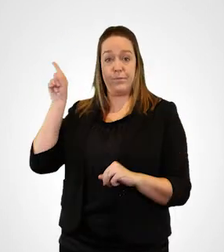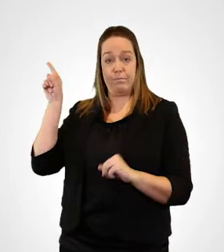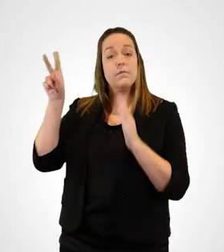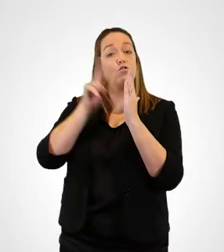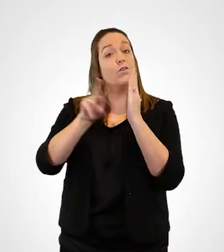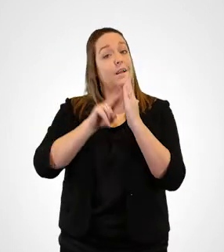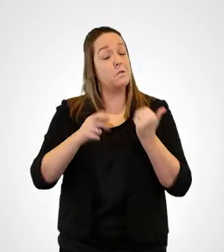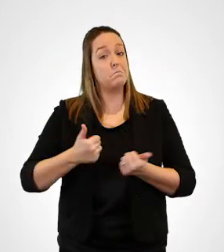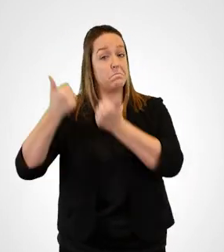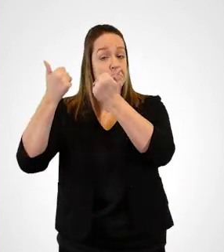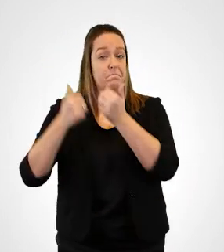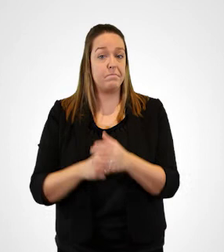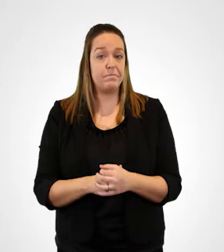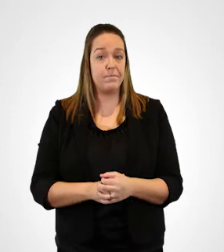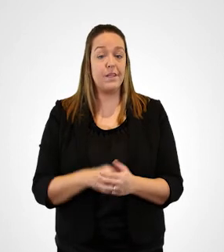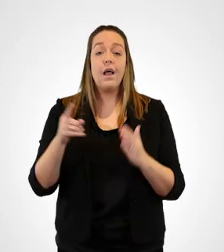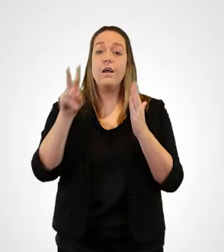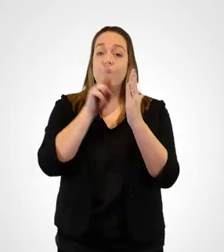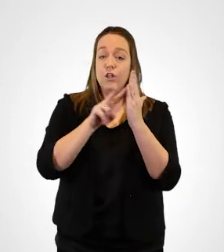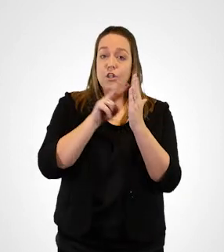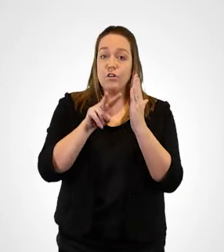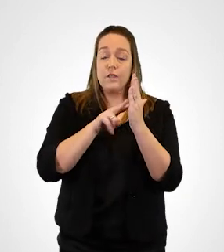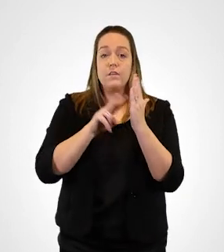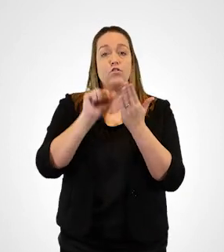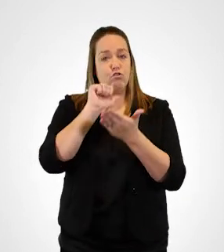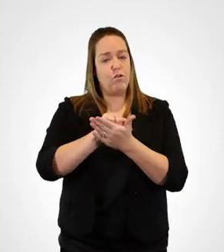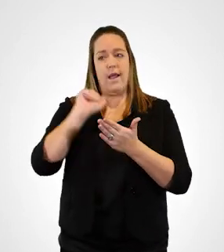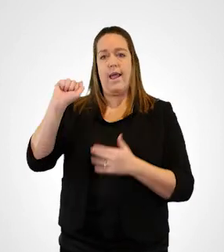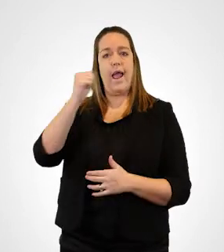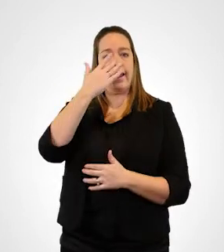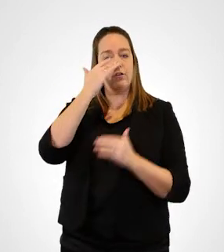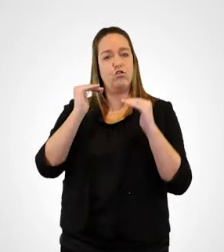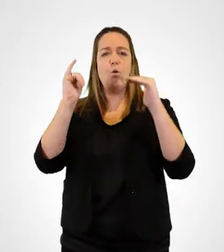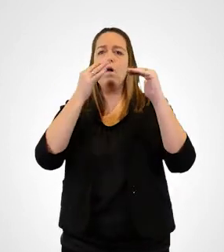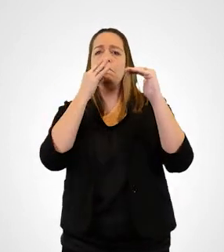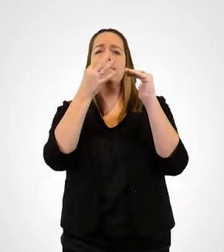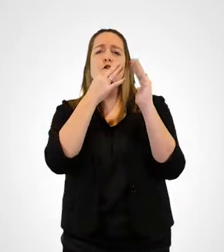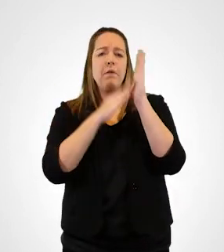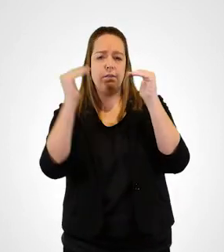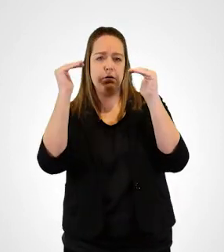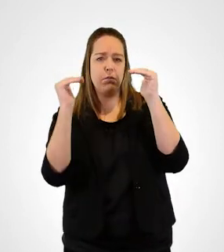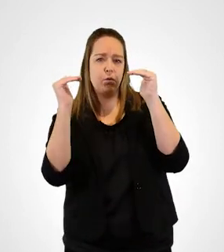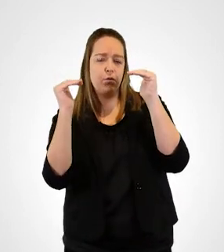were reading really rather well, they were reading either at phonological age or just a few months below,